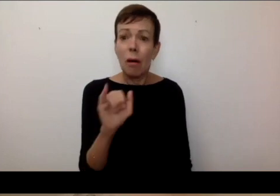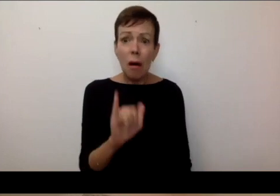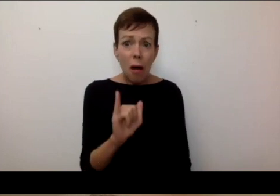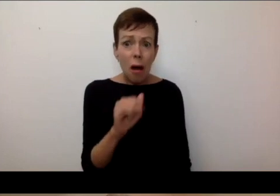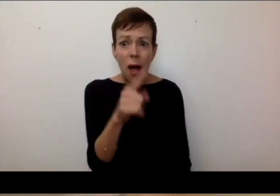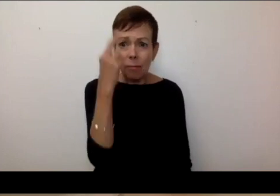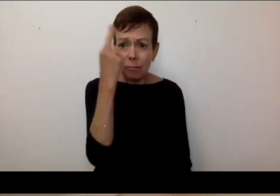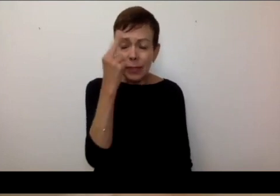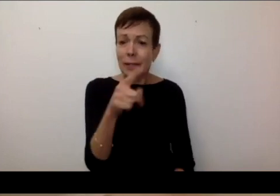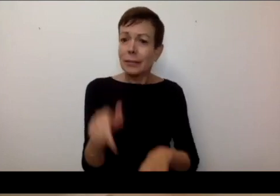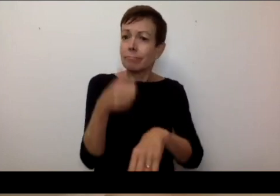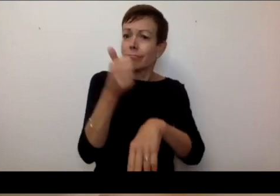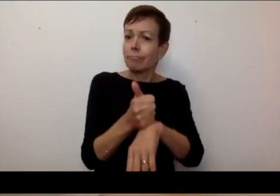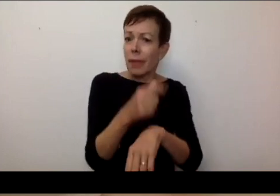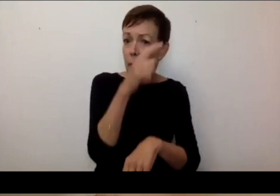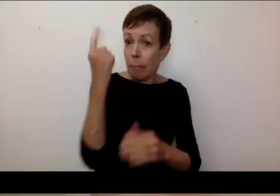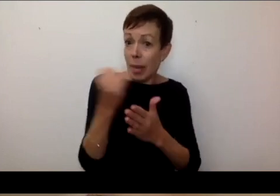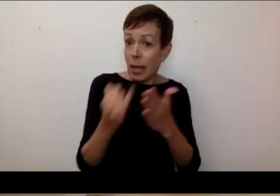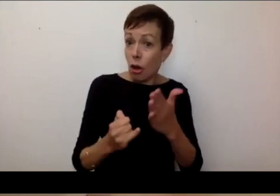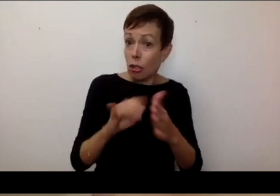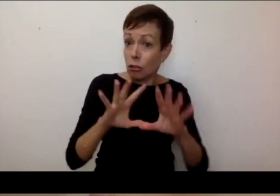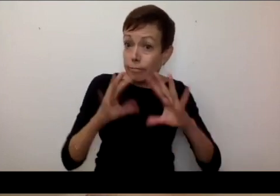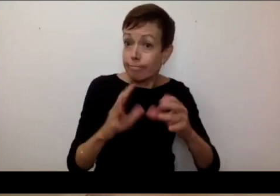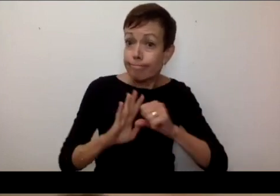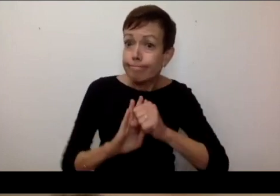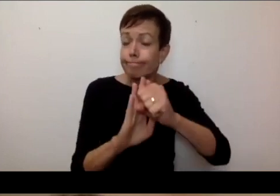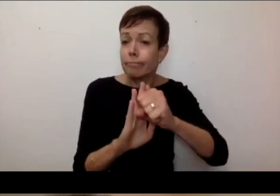at amiri's invitation i joined a new group called the anti-imperialist